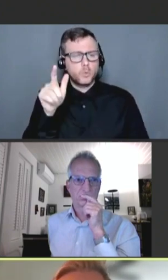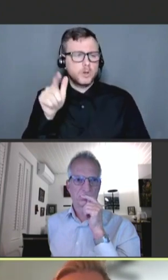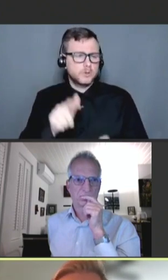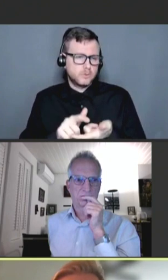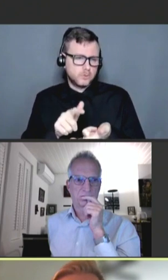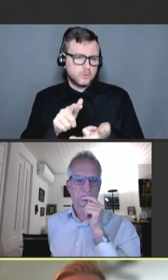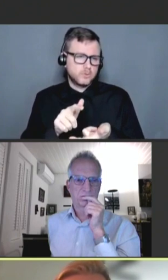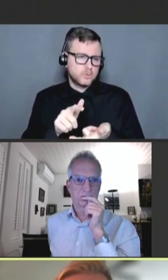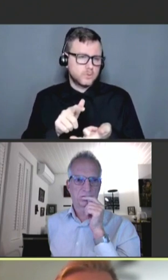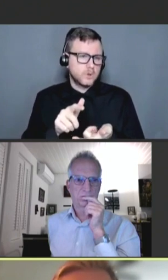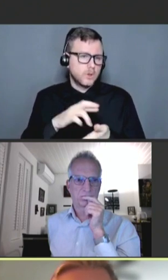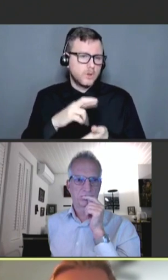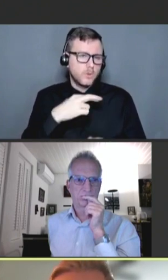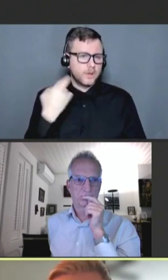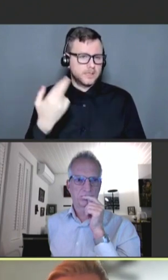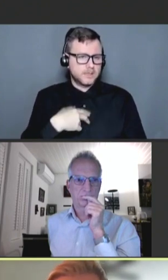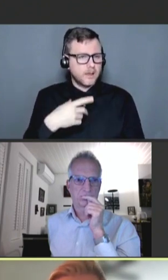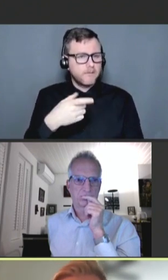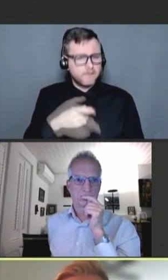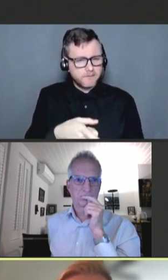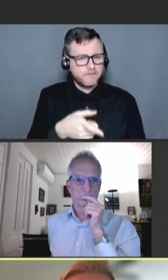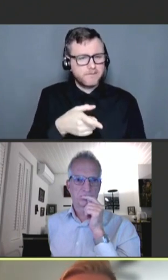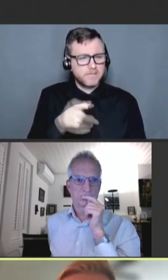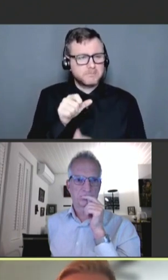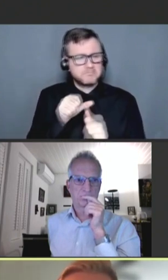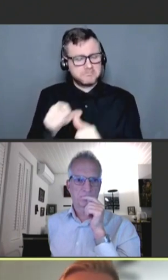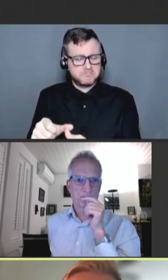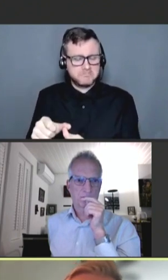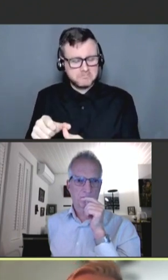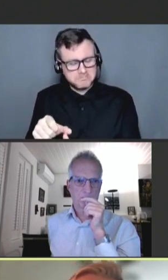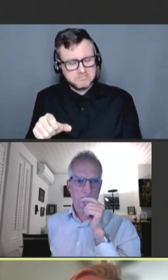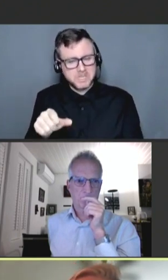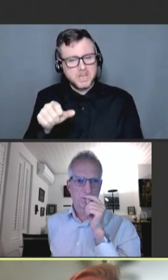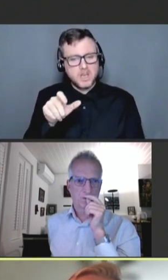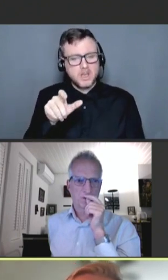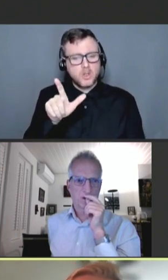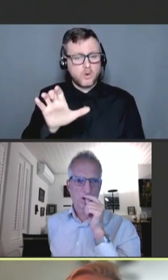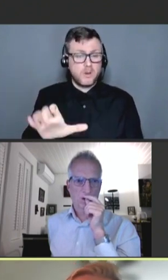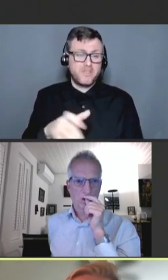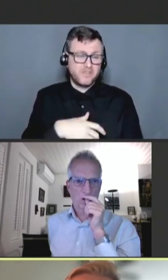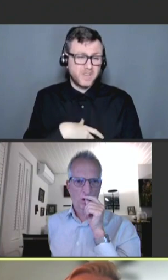so I think that's certainly a positive. The impact of vaccinated people with existing Long-COVID